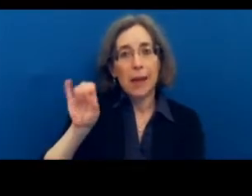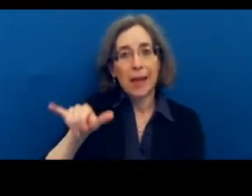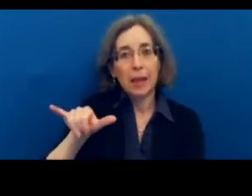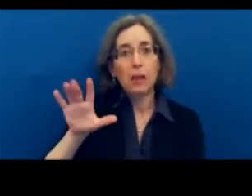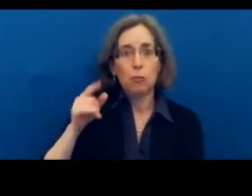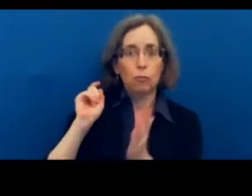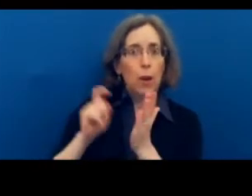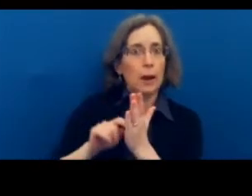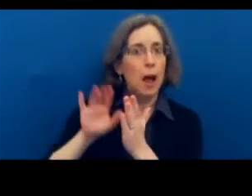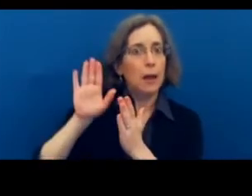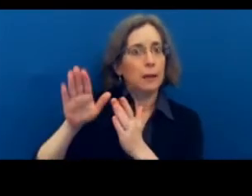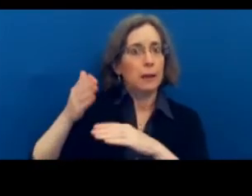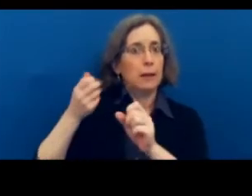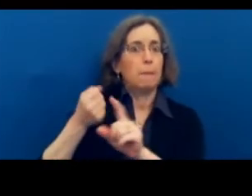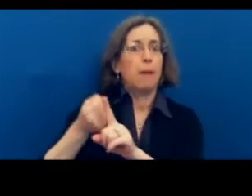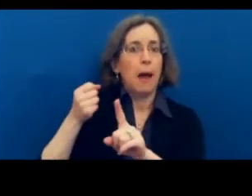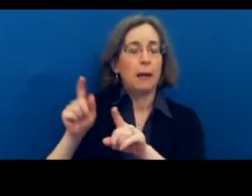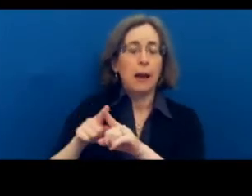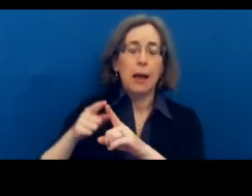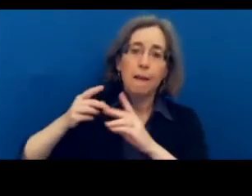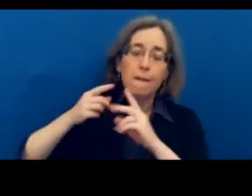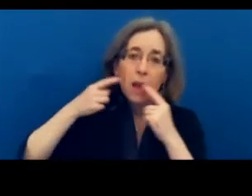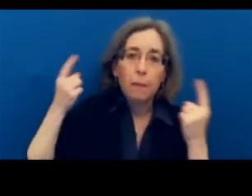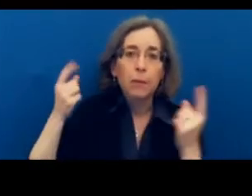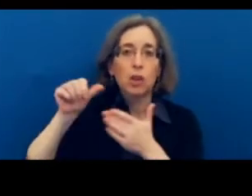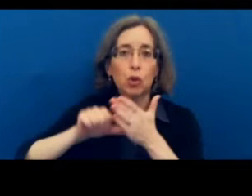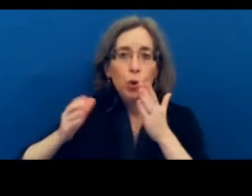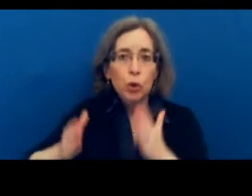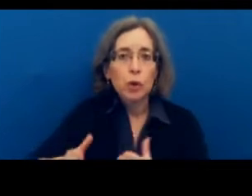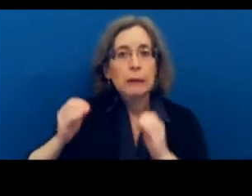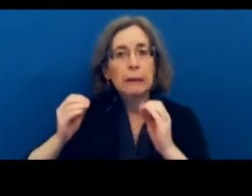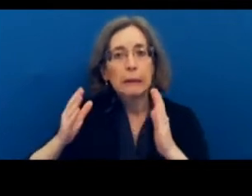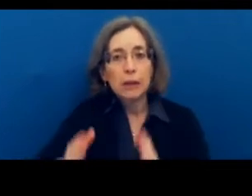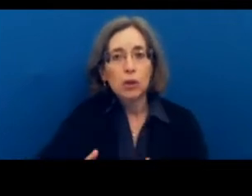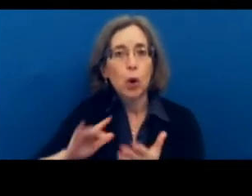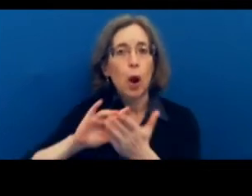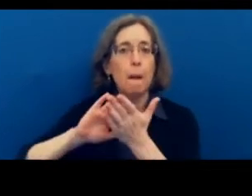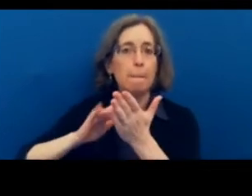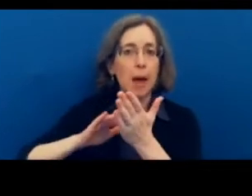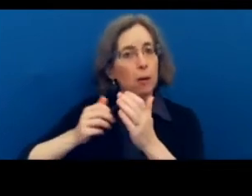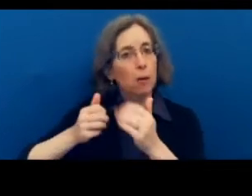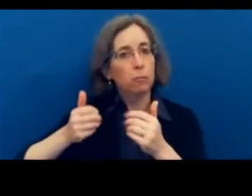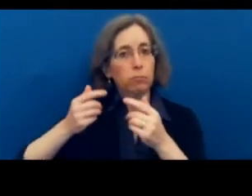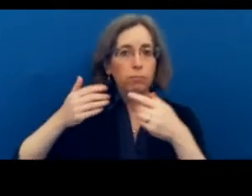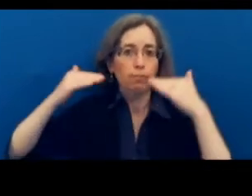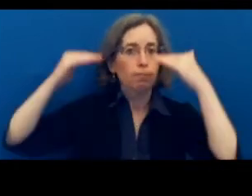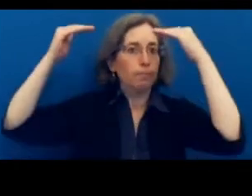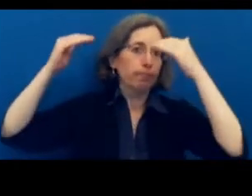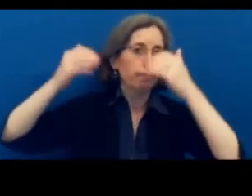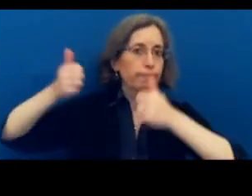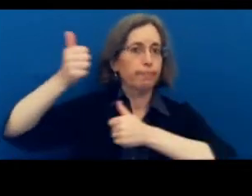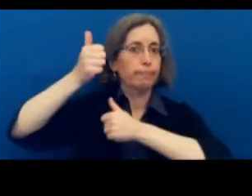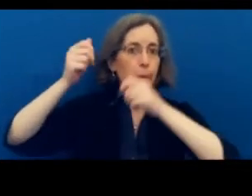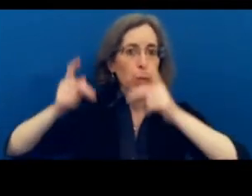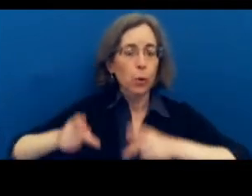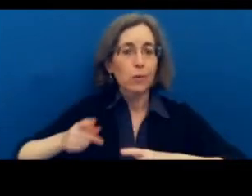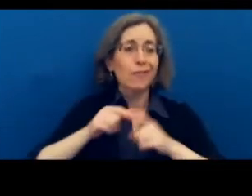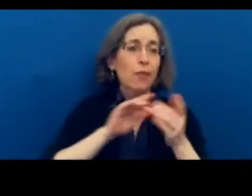IMPACT AS A LEGENDARY SURGEON, EDUCATOR AND MEDICAL STATESMAN FOR THE AREAS OF SURGERY TO MEDICAL EDUCATION AND HEALTHCARE